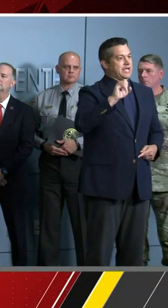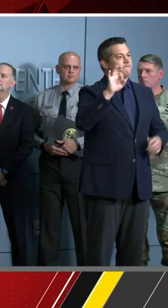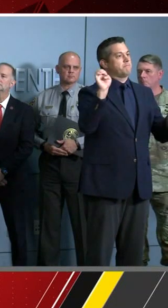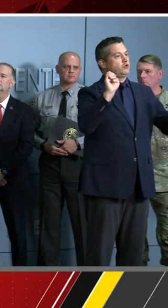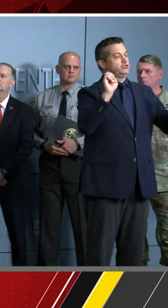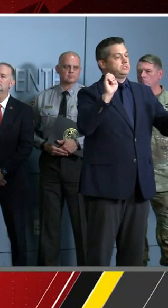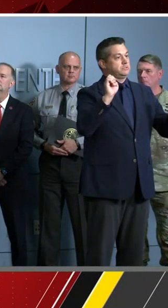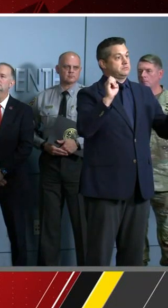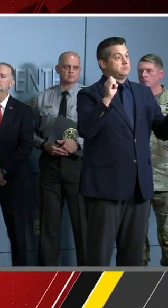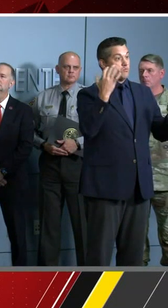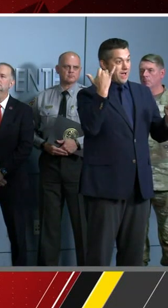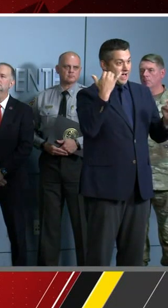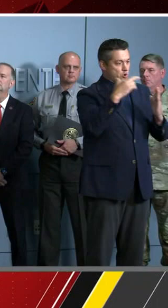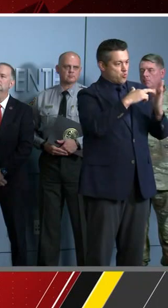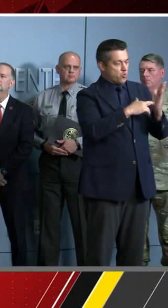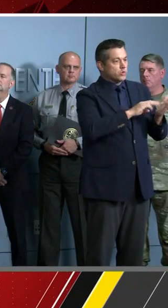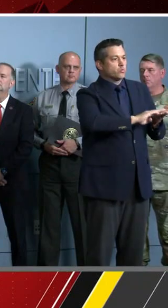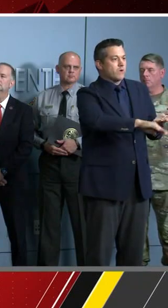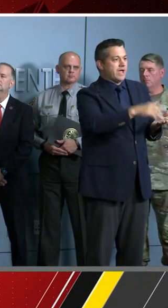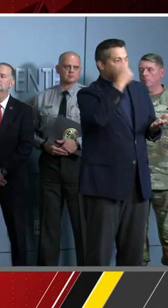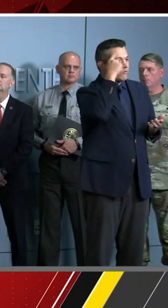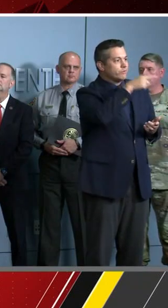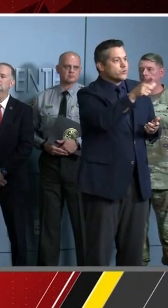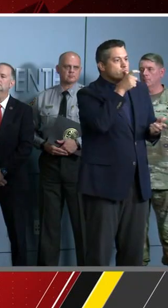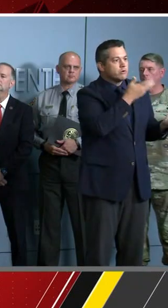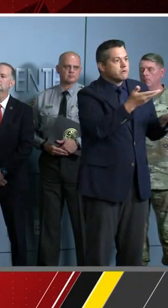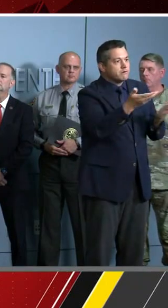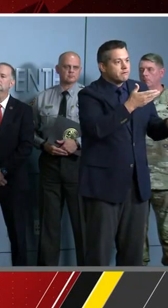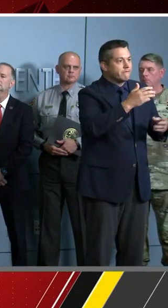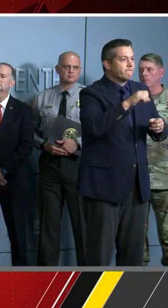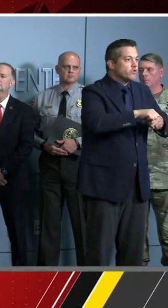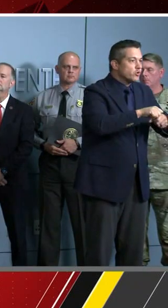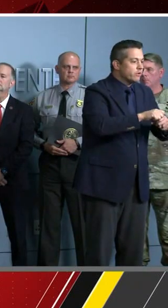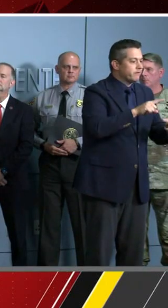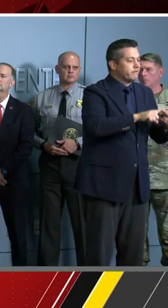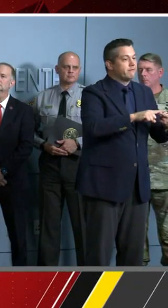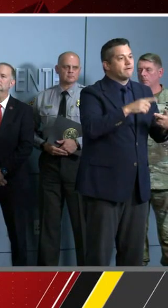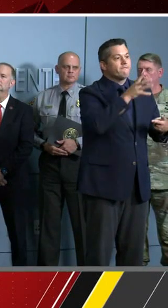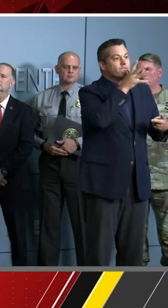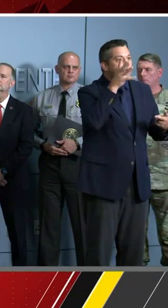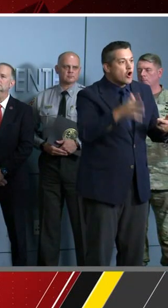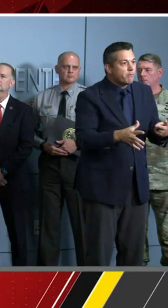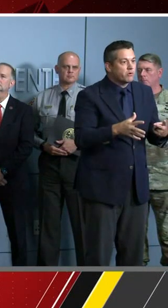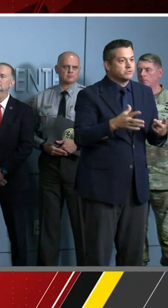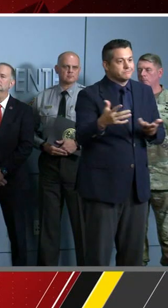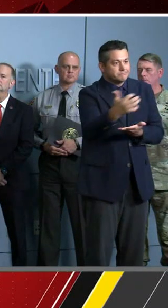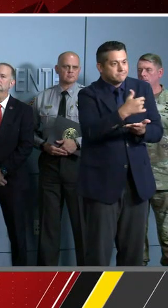fuel, gives farmers flexibility